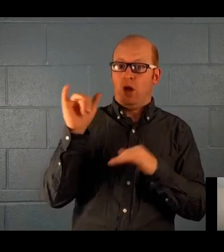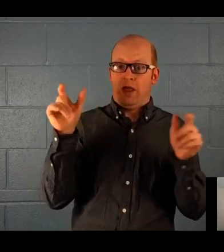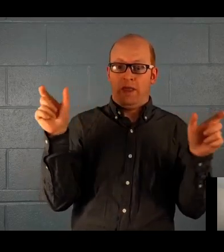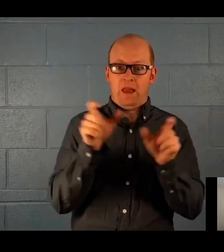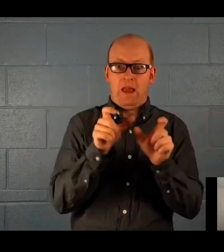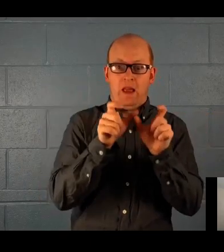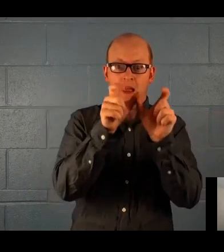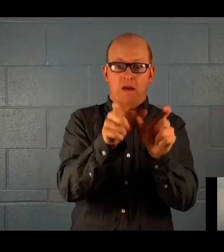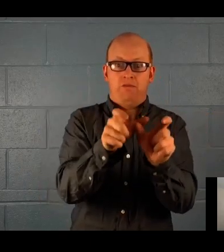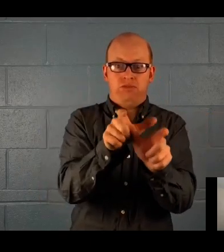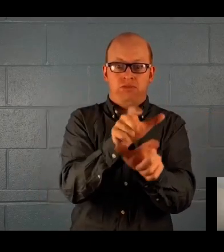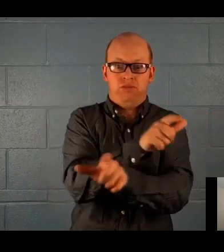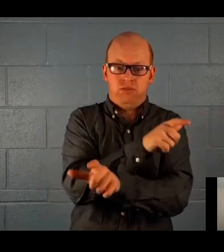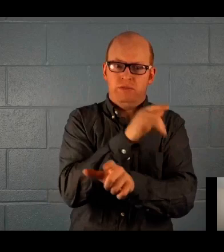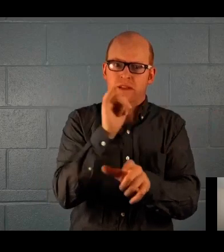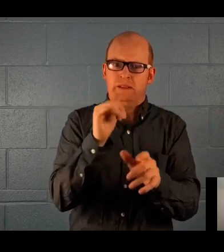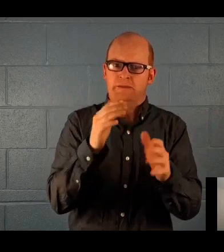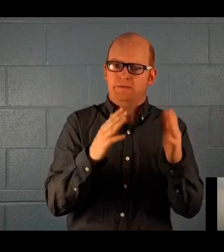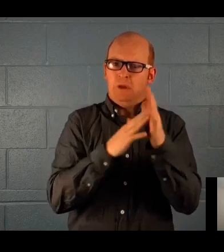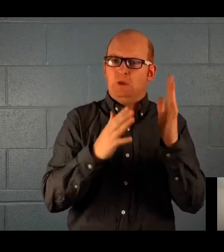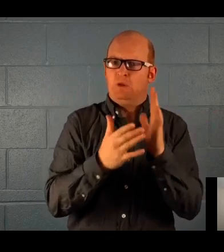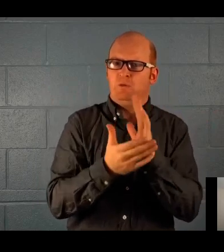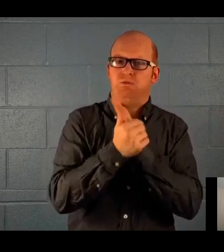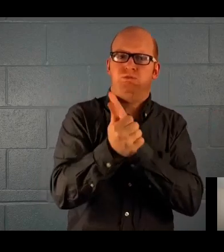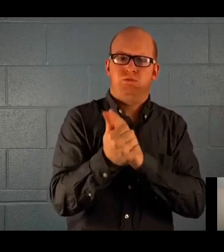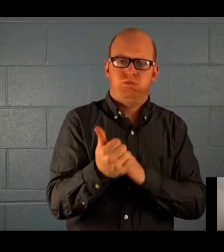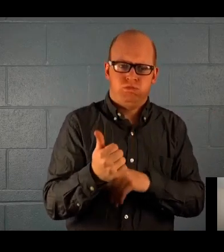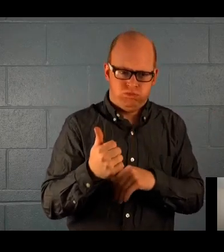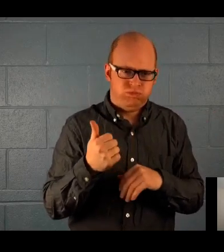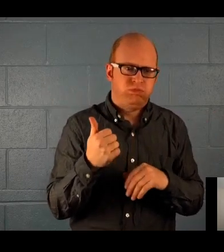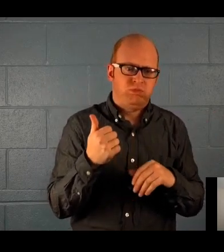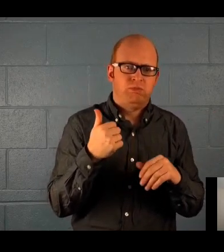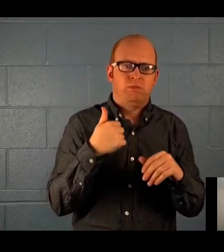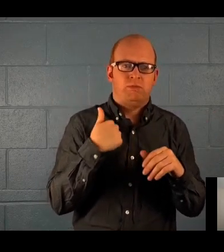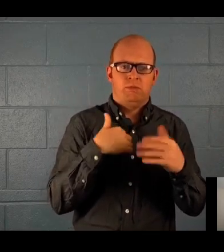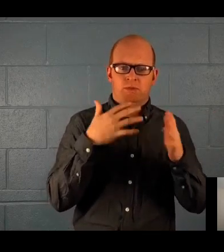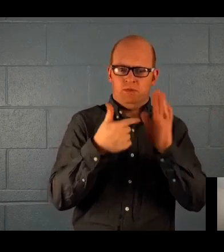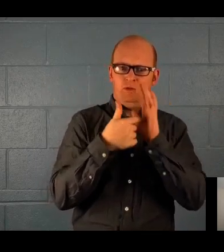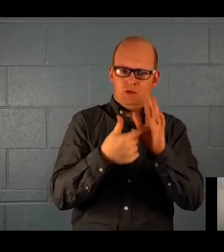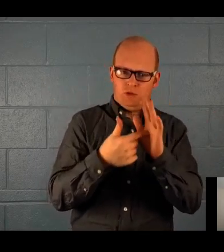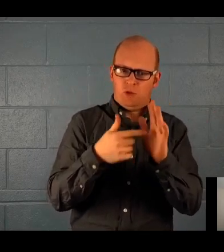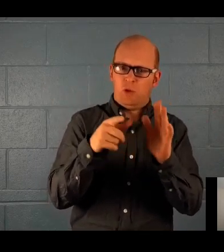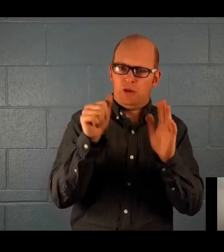hybrid dual vector platform, we showed that we could drive even higher levels of myosin VIIA